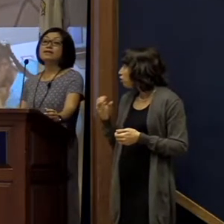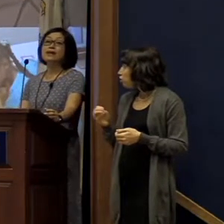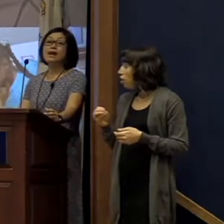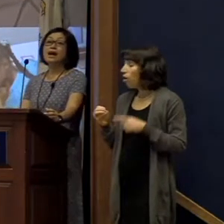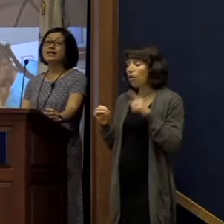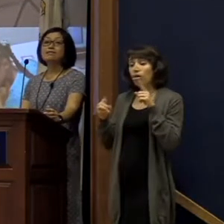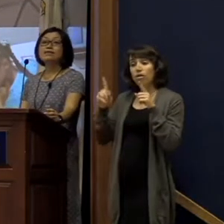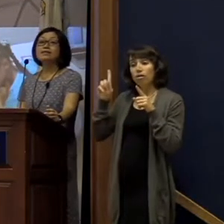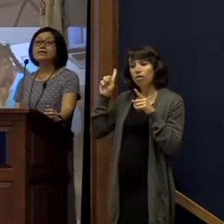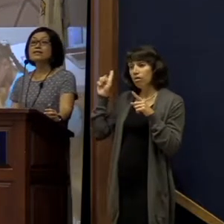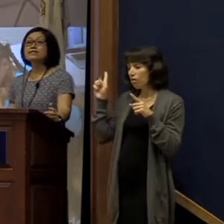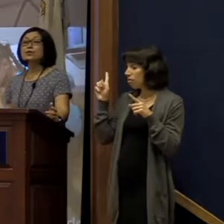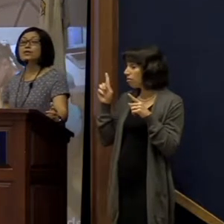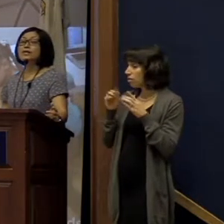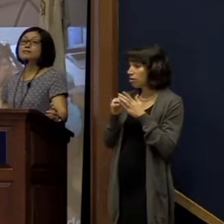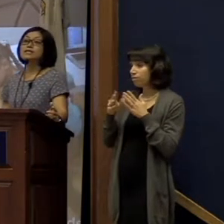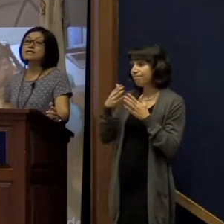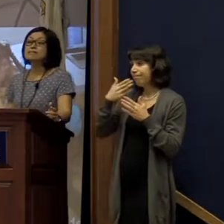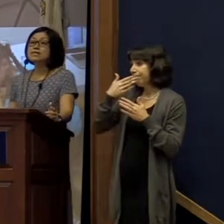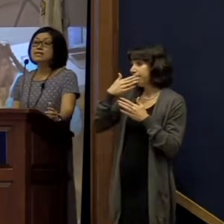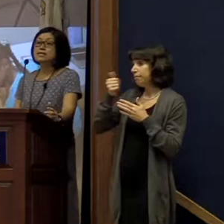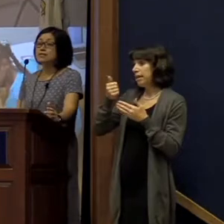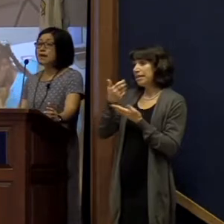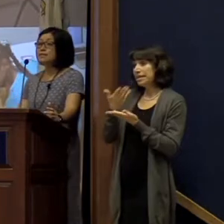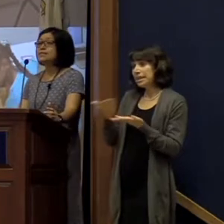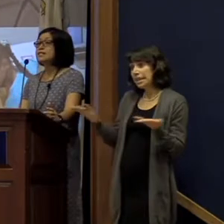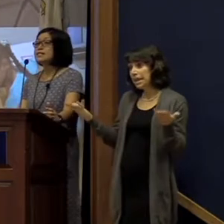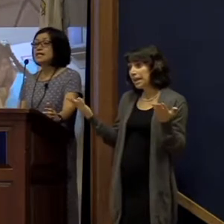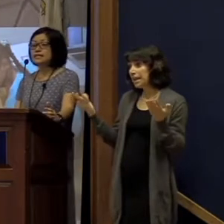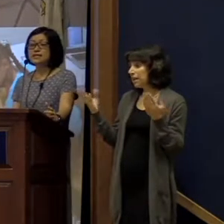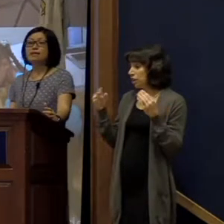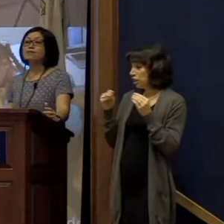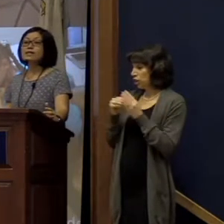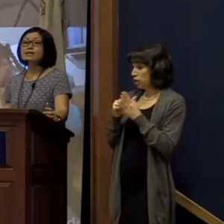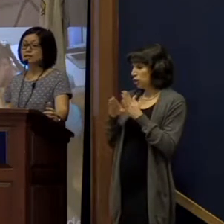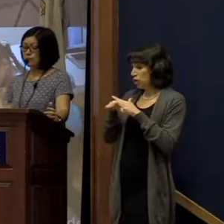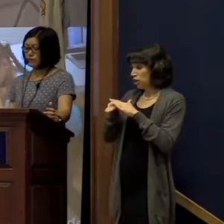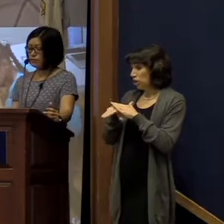I love it. The kids go in there to sleep. The parents see it in the lobby, it is wonderful.